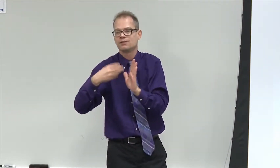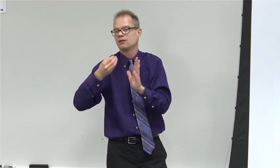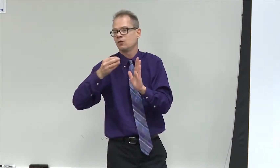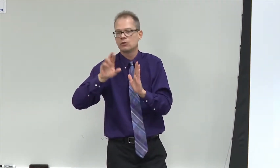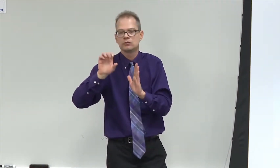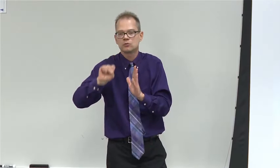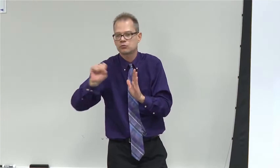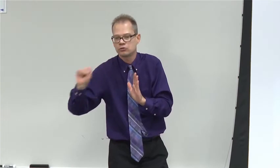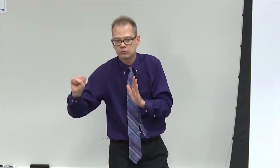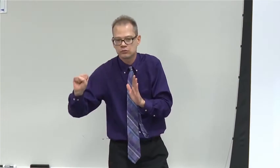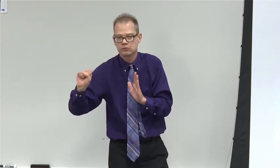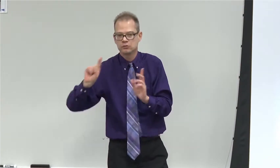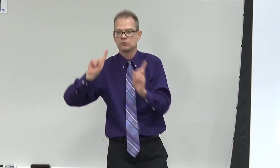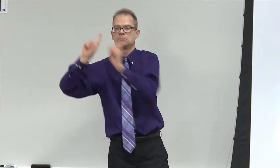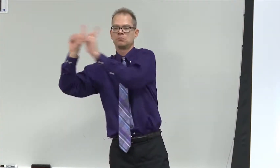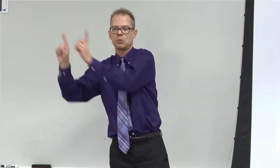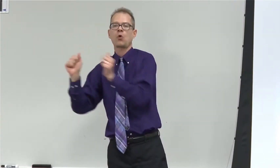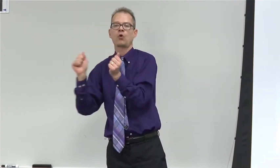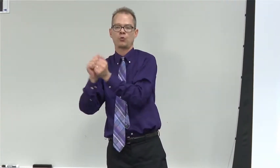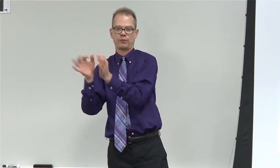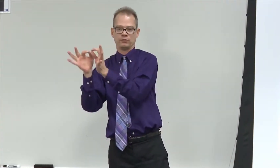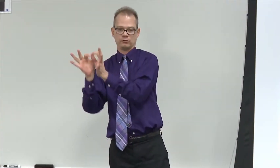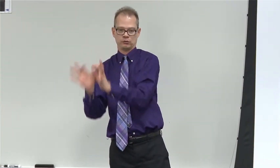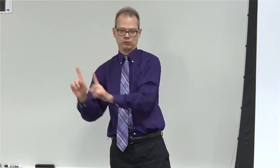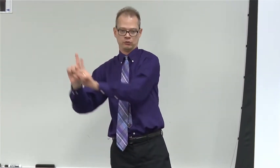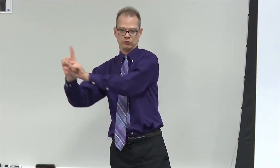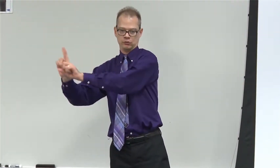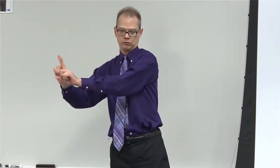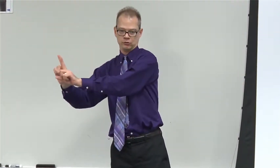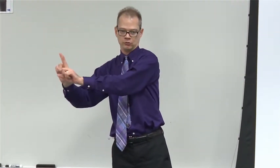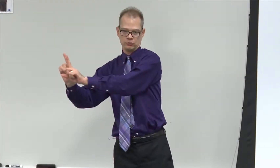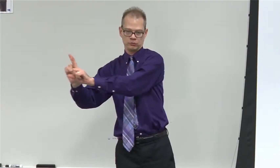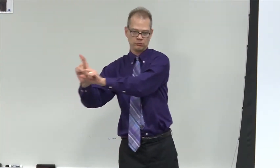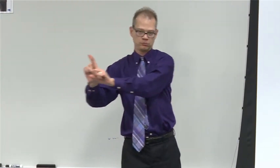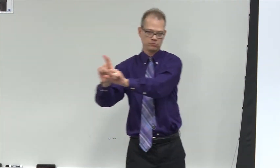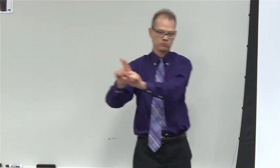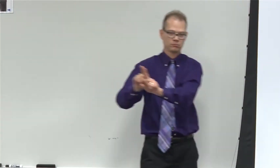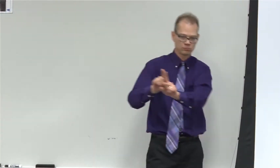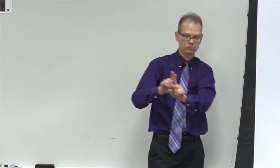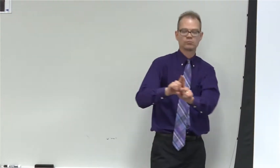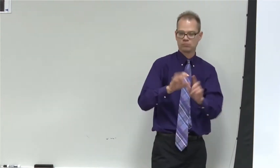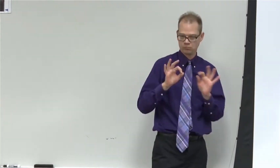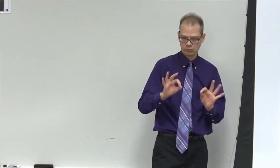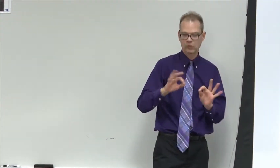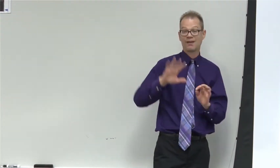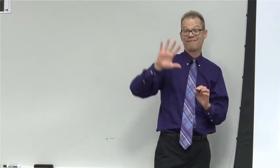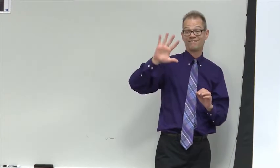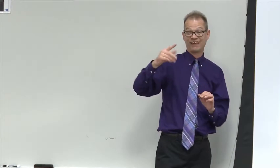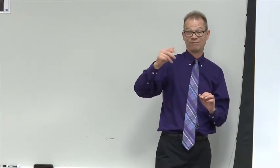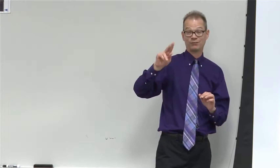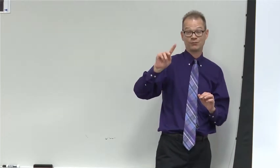like reading or social studies or such, and an interpreter would accompany me to those.